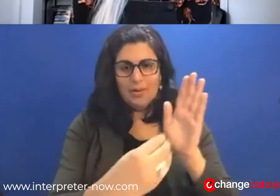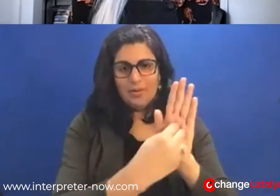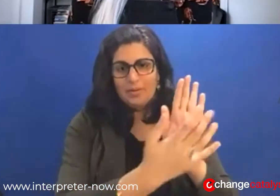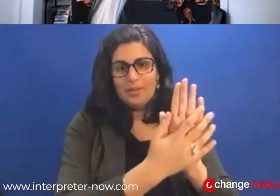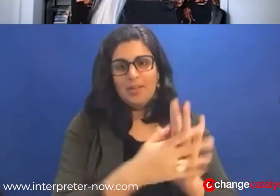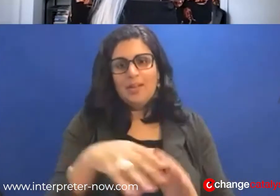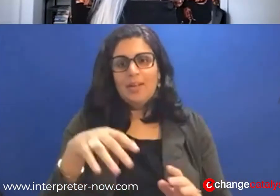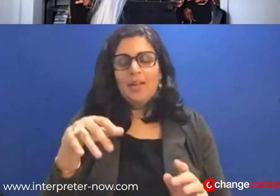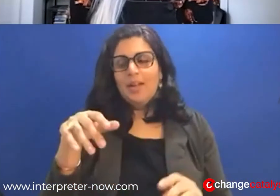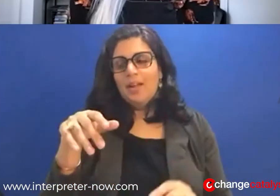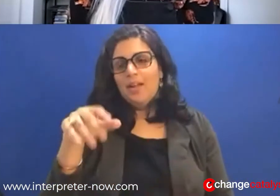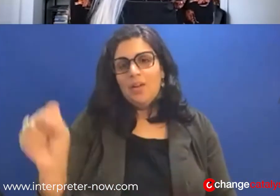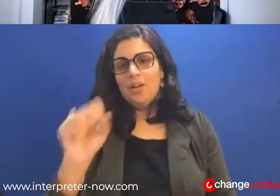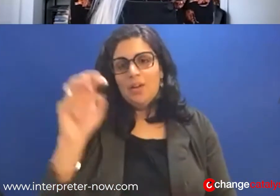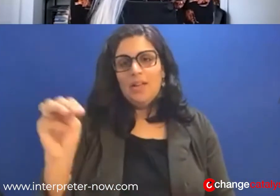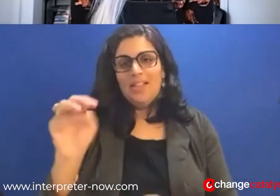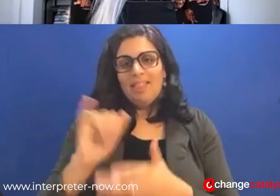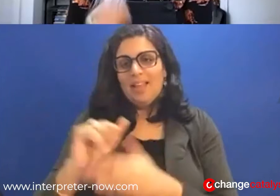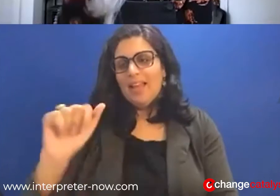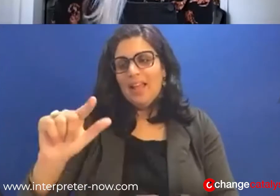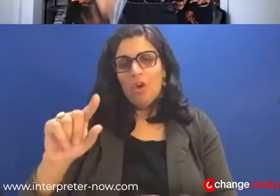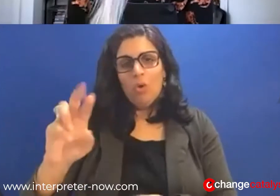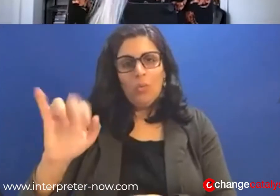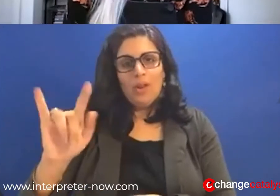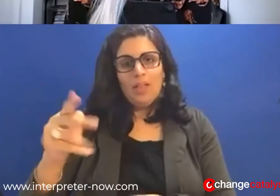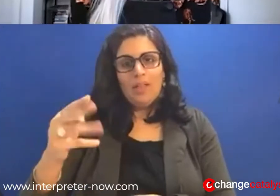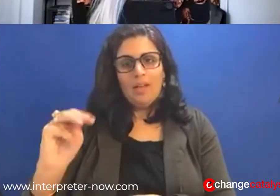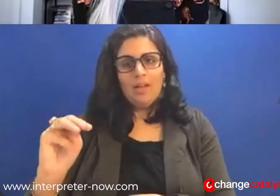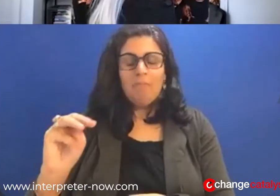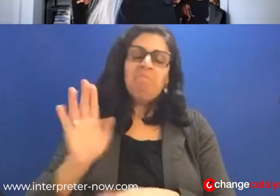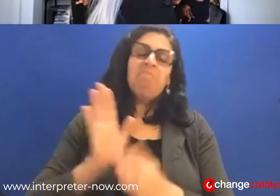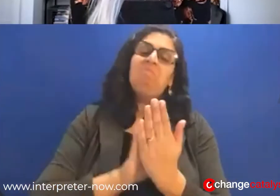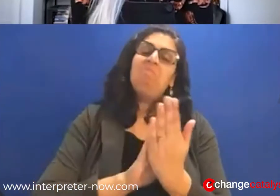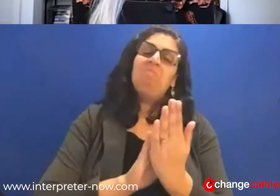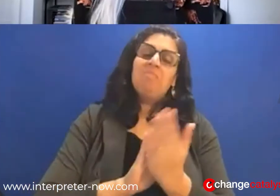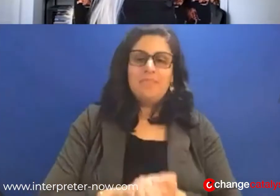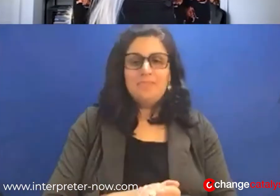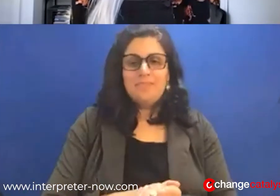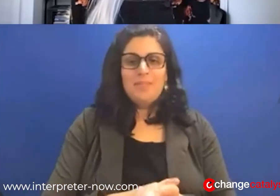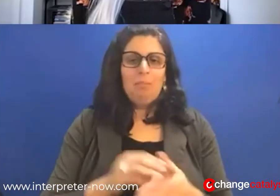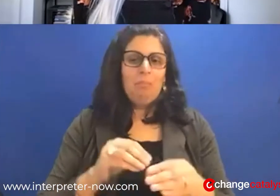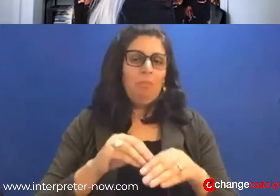is the algorithm gives you a little pat on the back. It gives you more access. It gives you more followers.